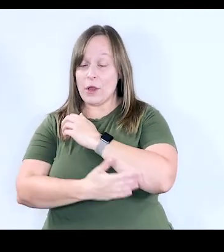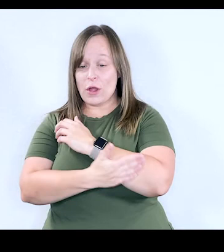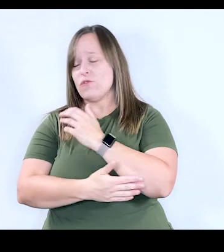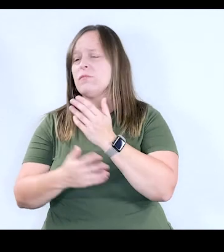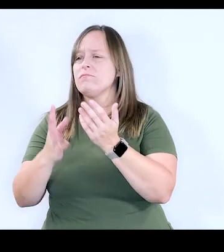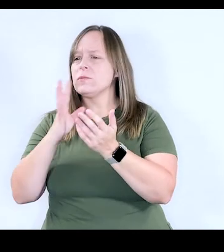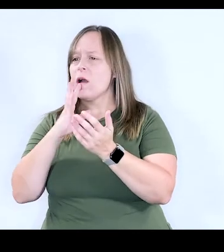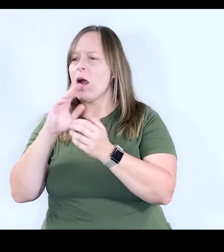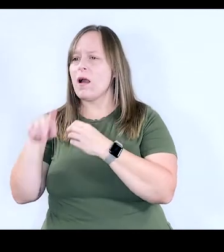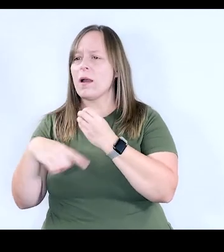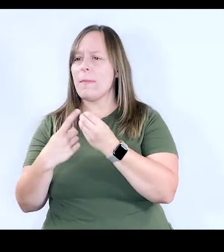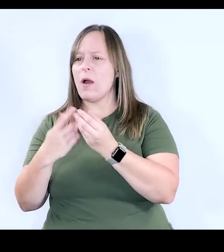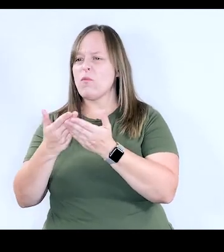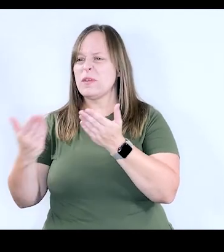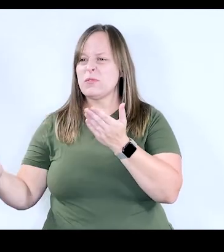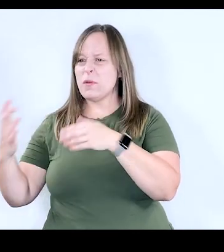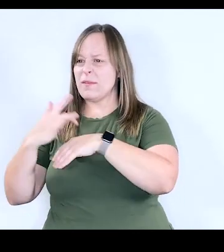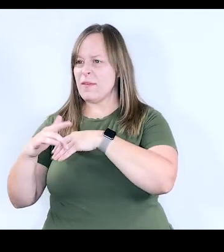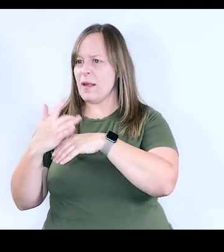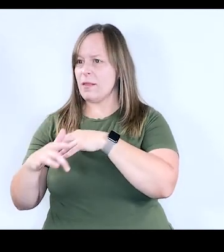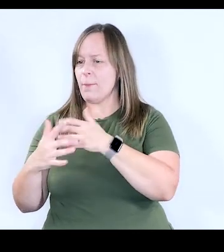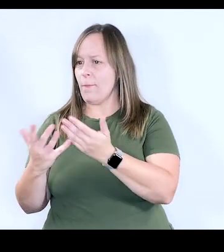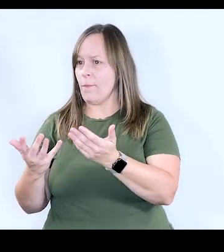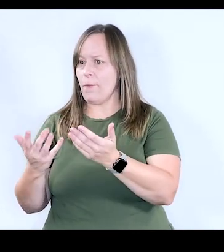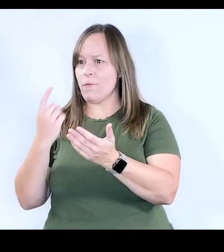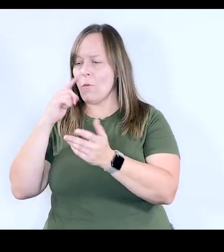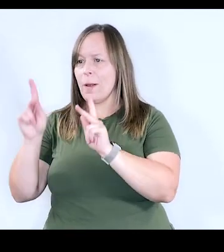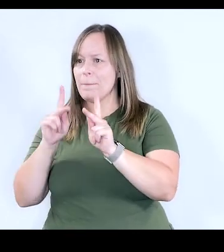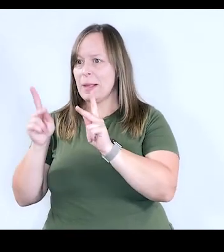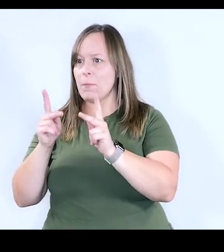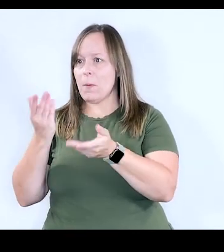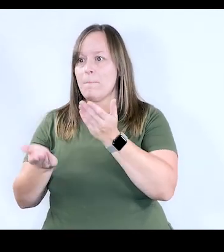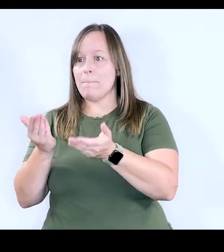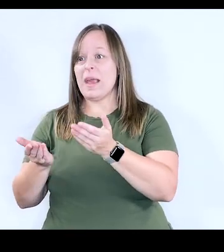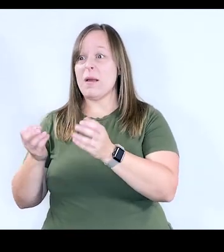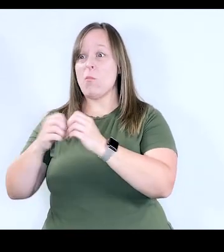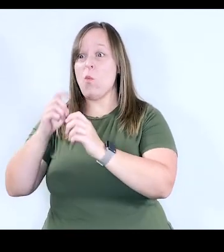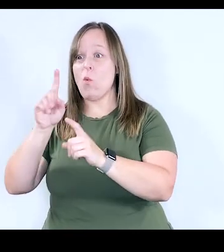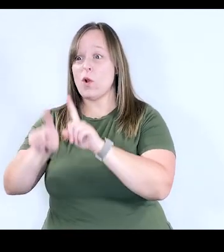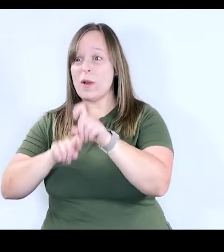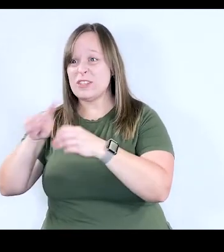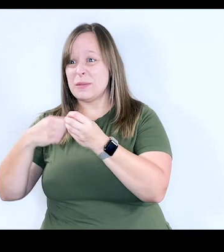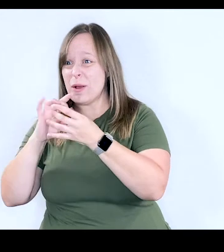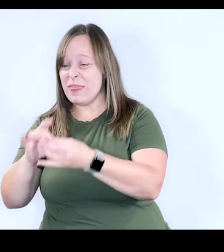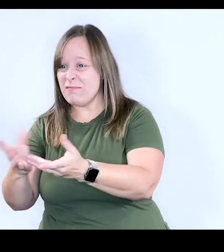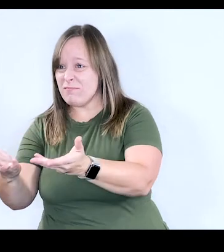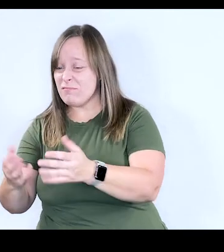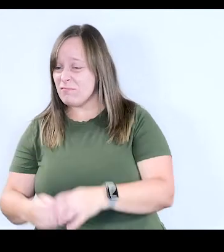Talk to us about what resources are available for people who may have more questions about this.